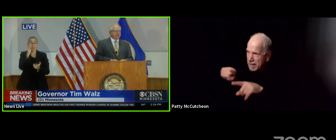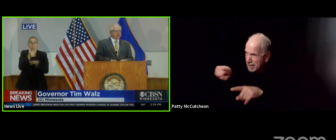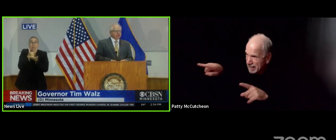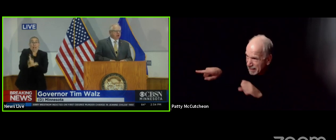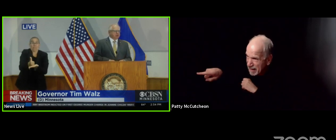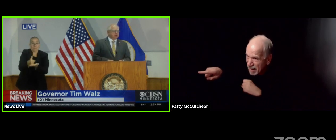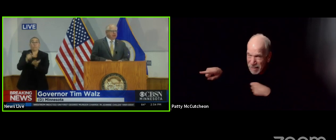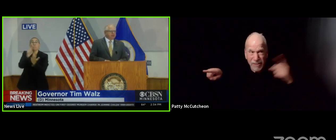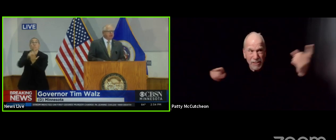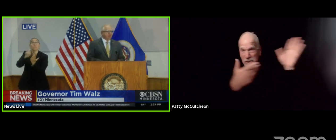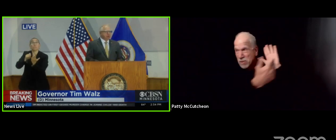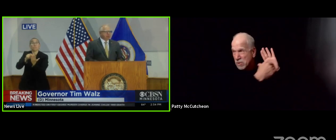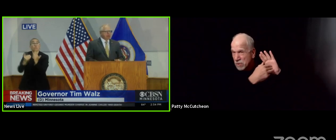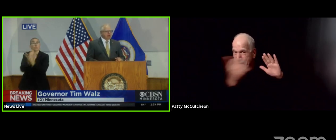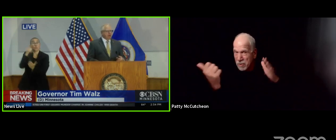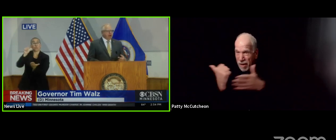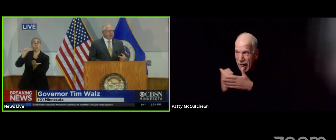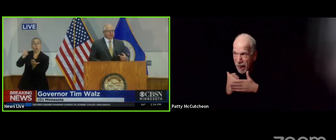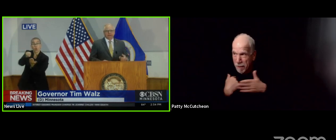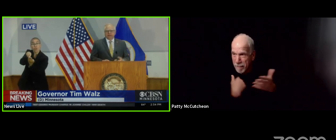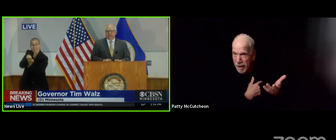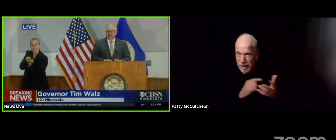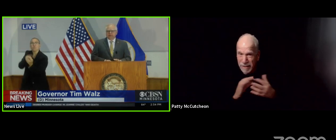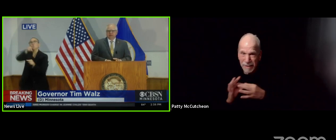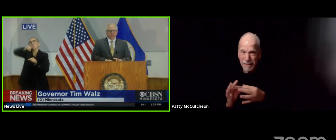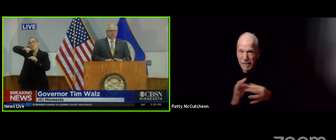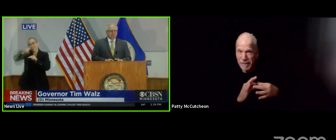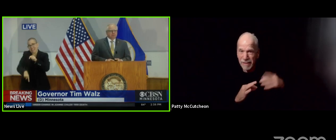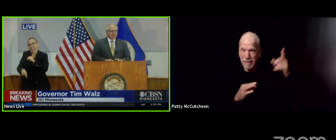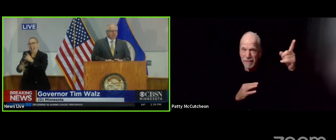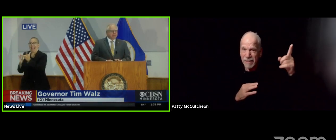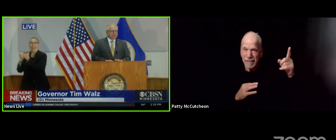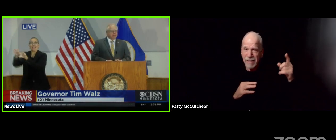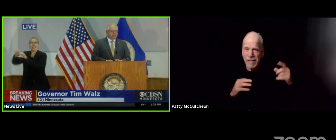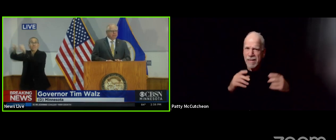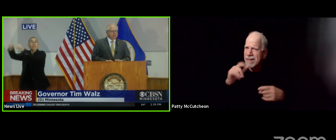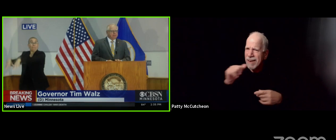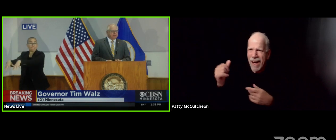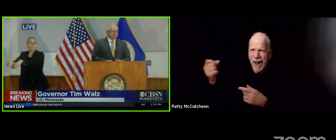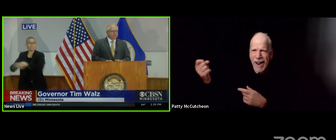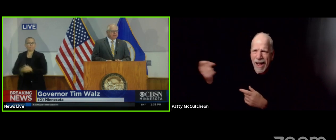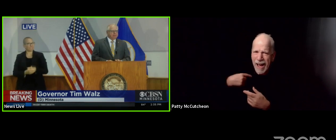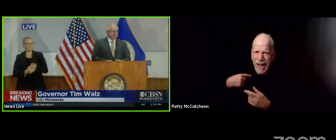FOR THE INJUNCTION BECAUSE I THINK IT WOULDN'T BE GRANTED.